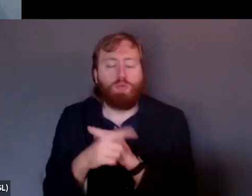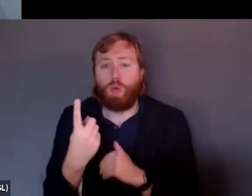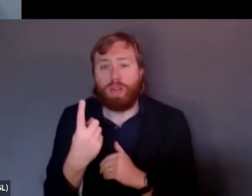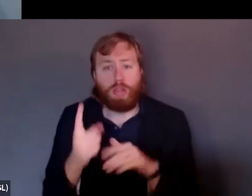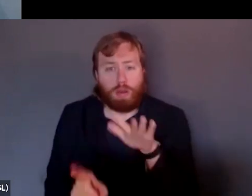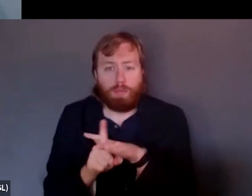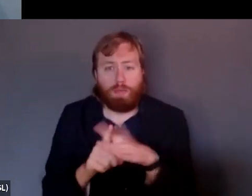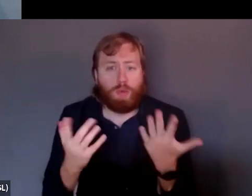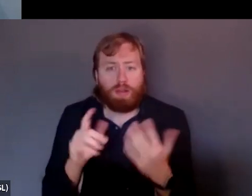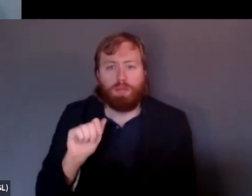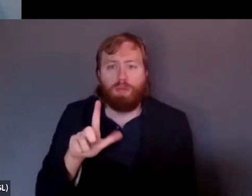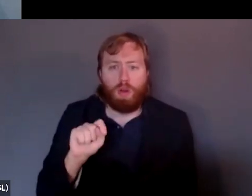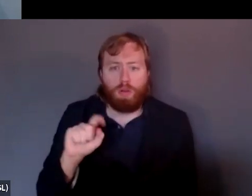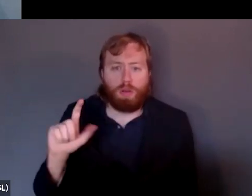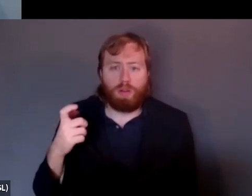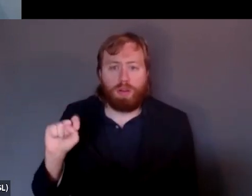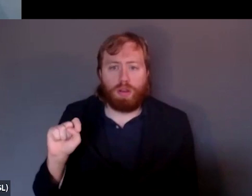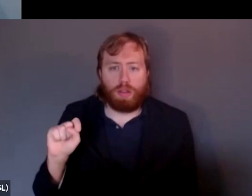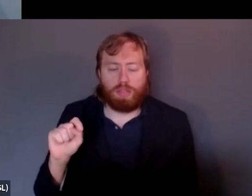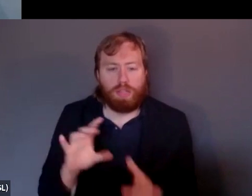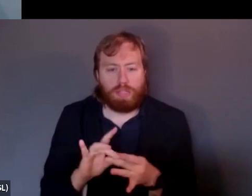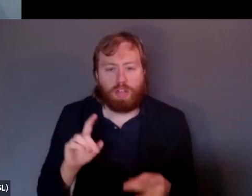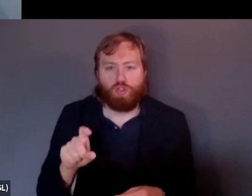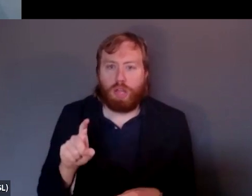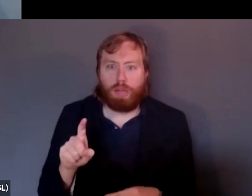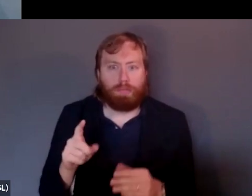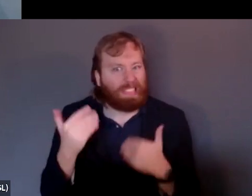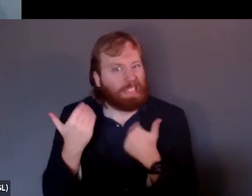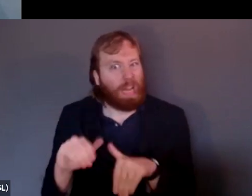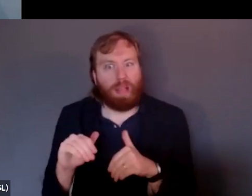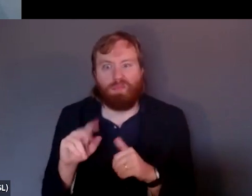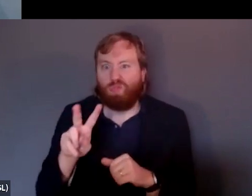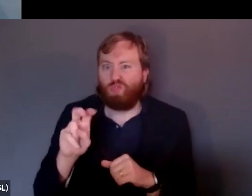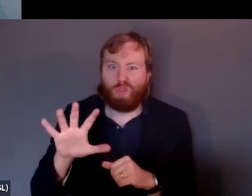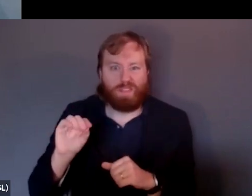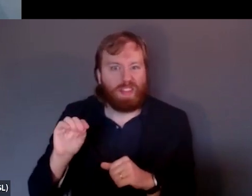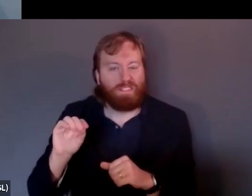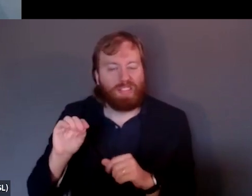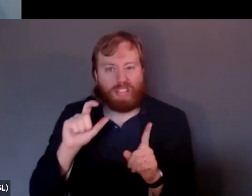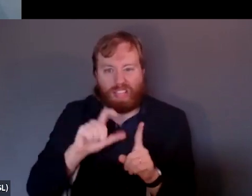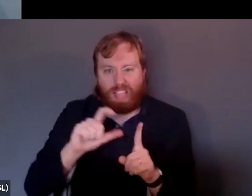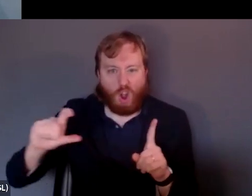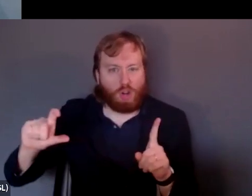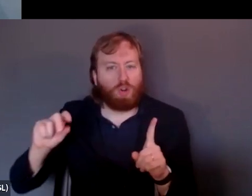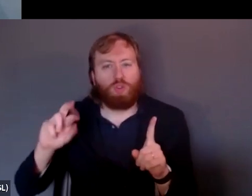is WCAG says it should be only so long, like 250 characters or something. There are so many words, I forget.